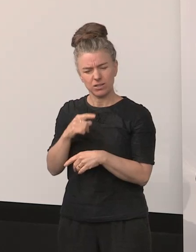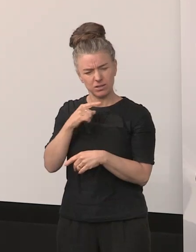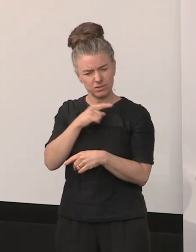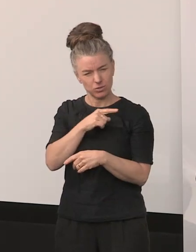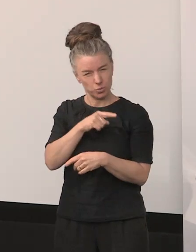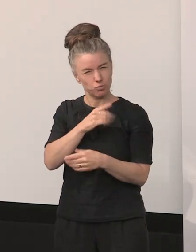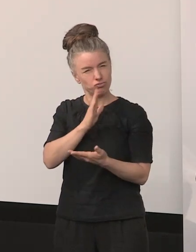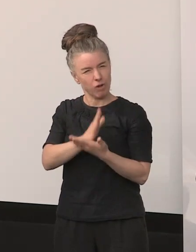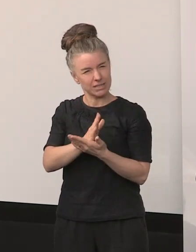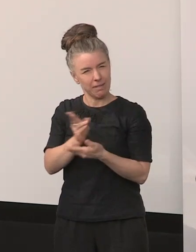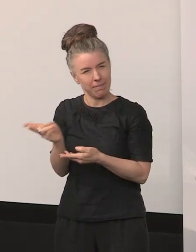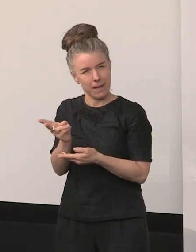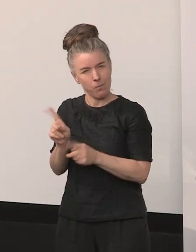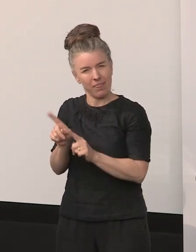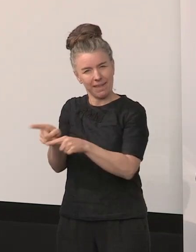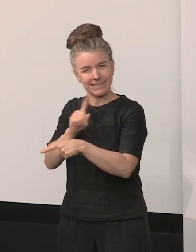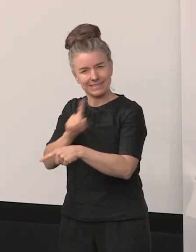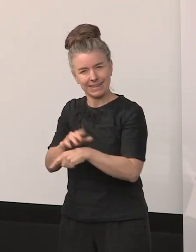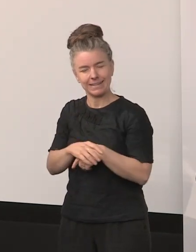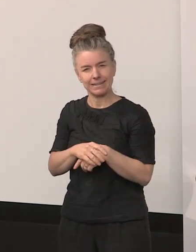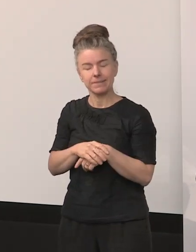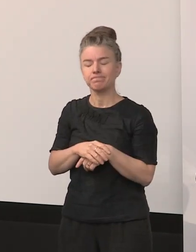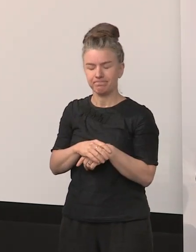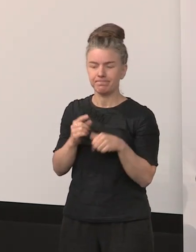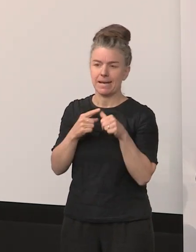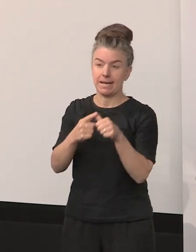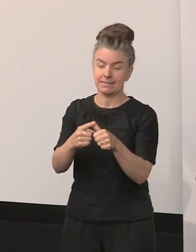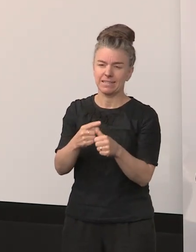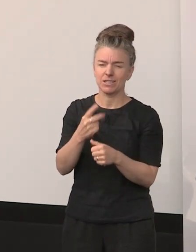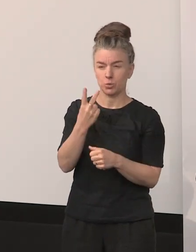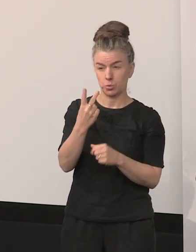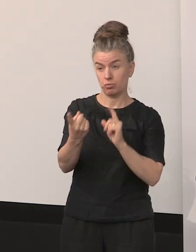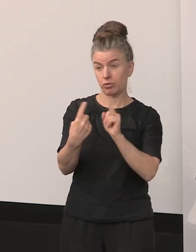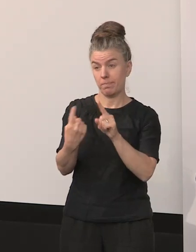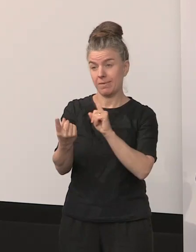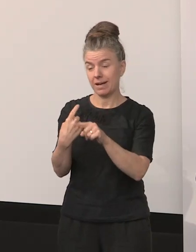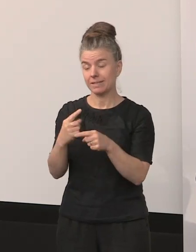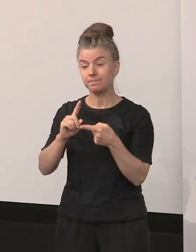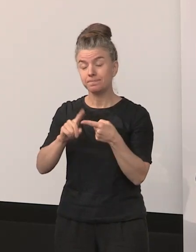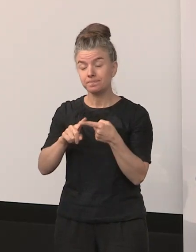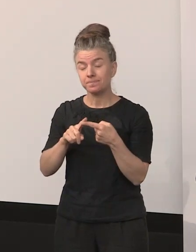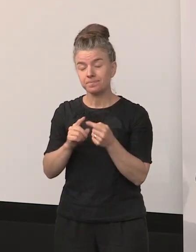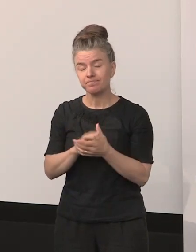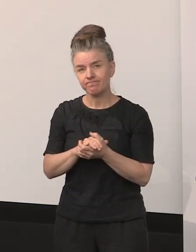is a turns out. But why were you treating that as fact rather than this is what they've said, because it's a trust-based system?